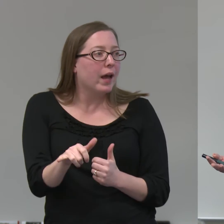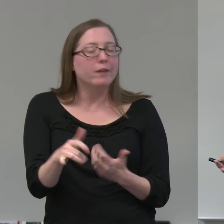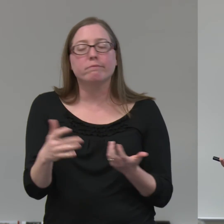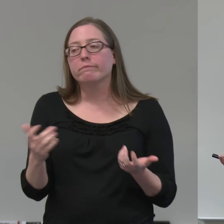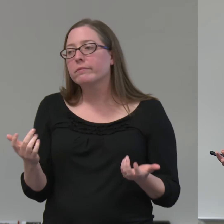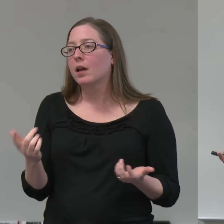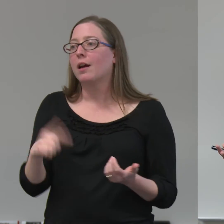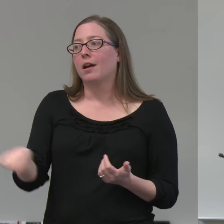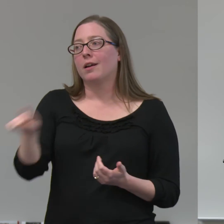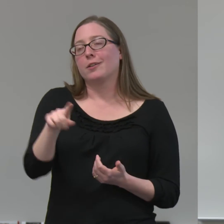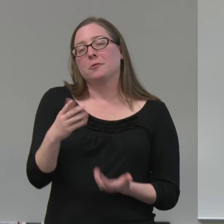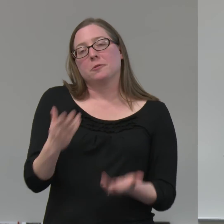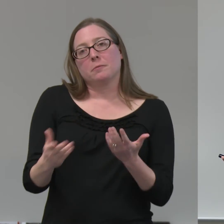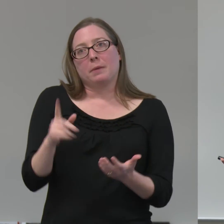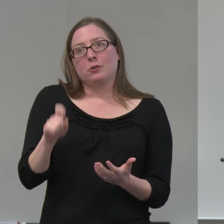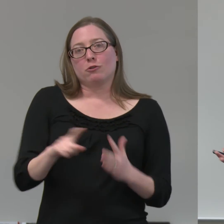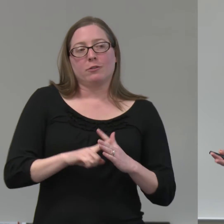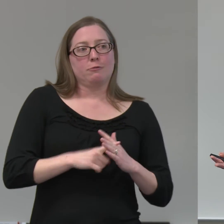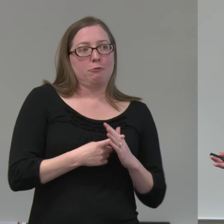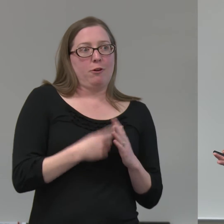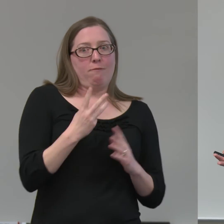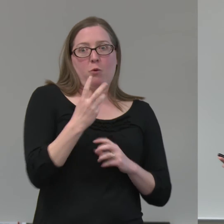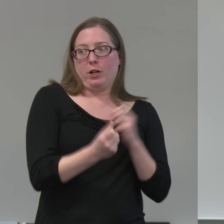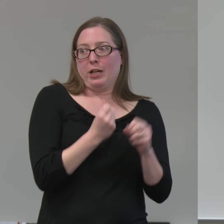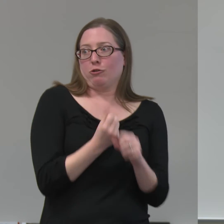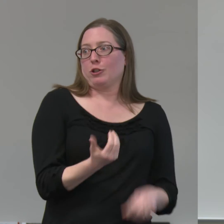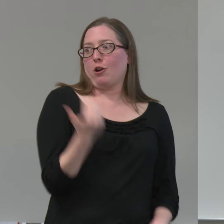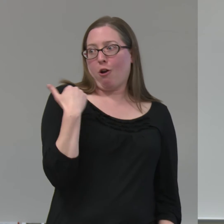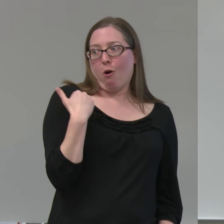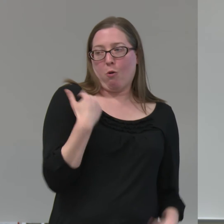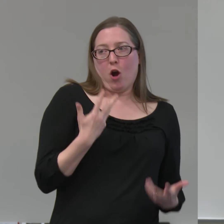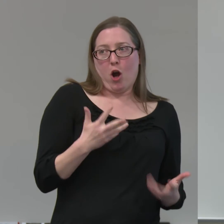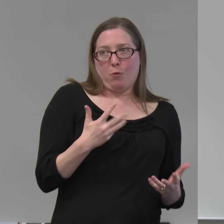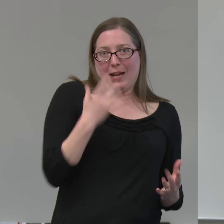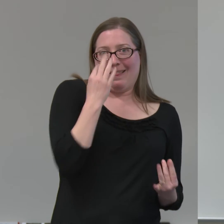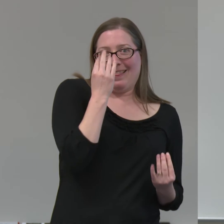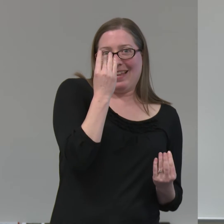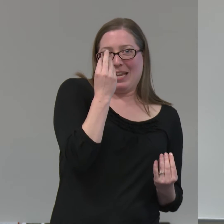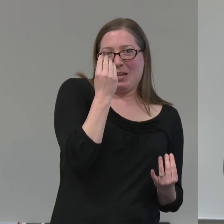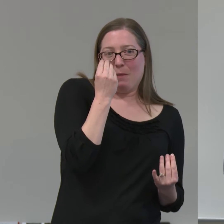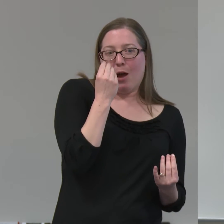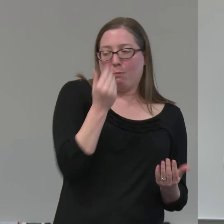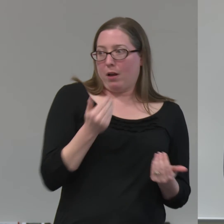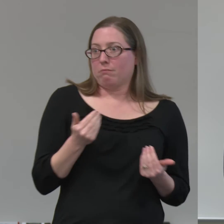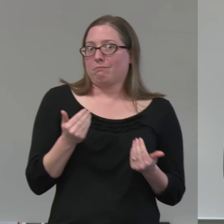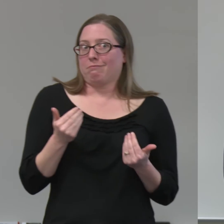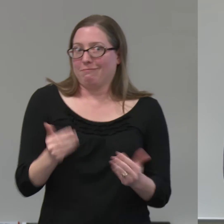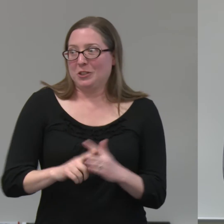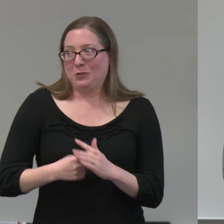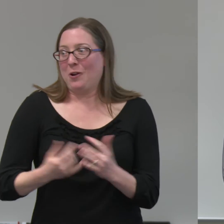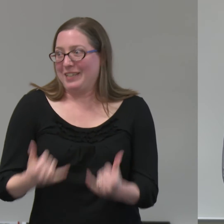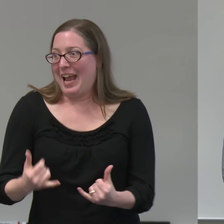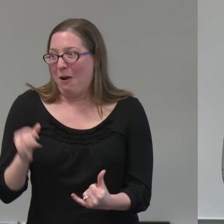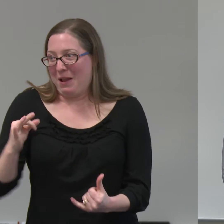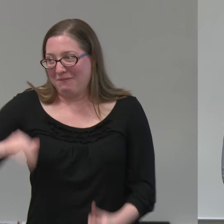are things you should've started doing 4 years ago or something if you haven't, but you want to do as much research as possible,